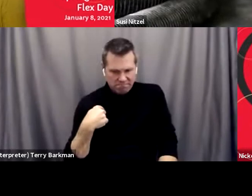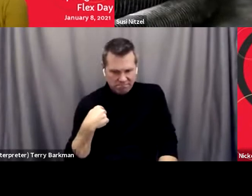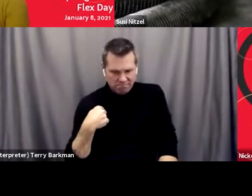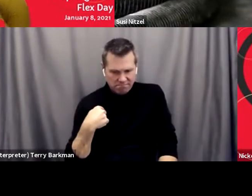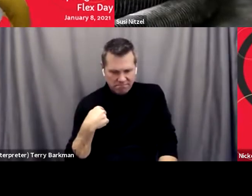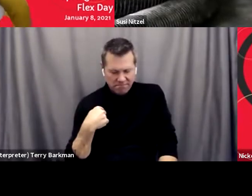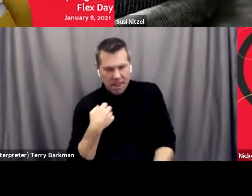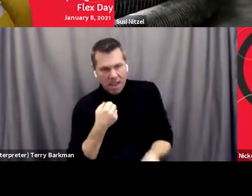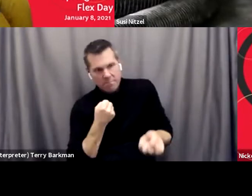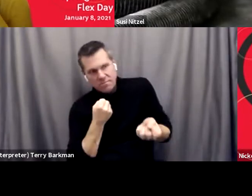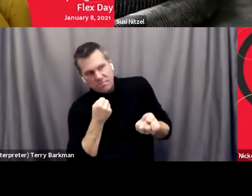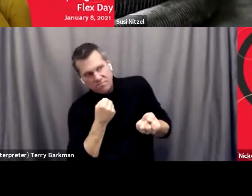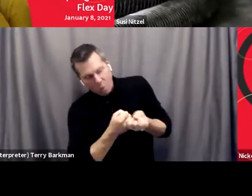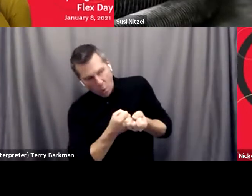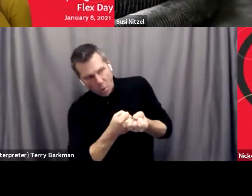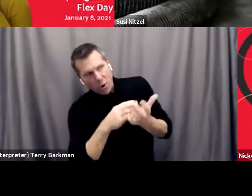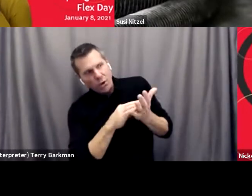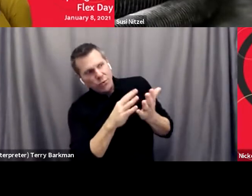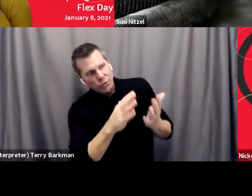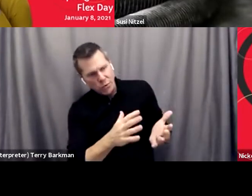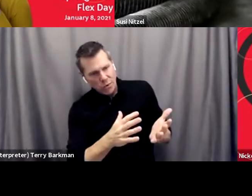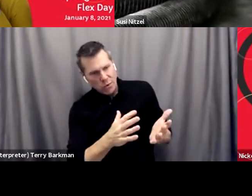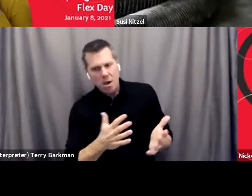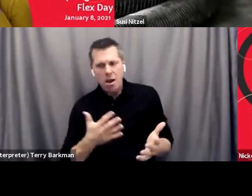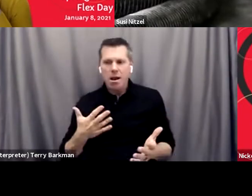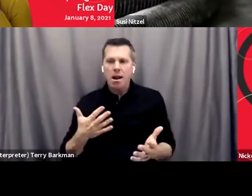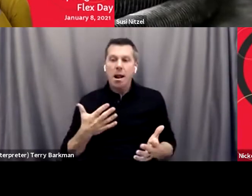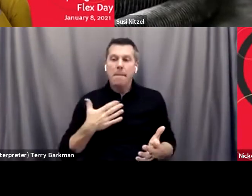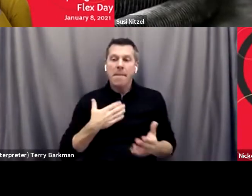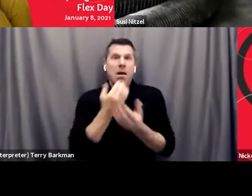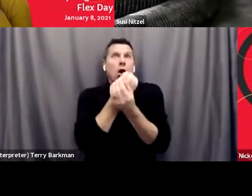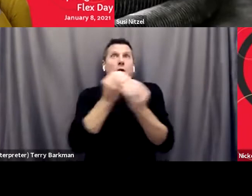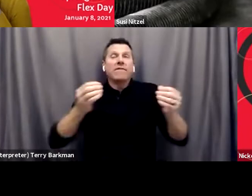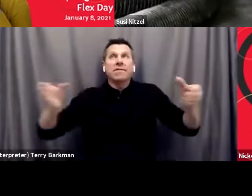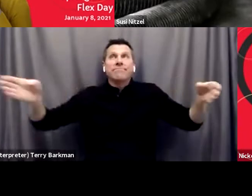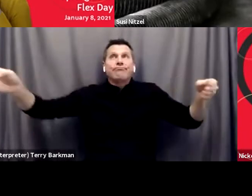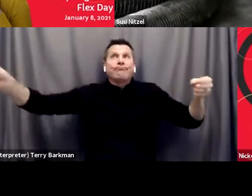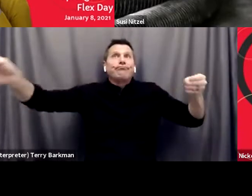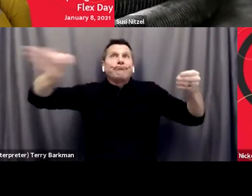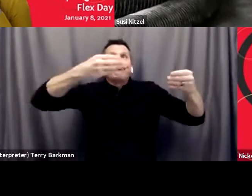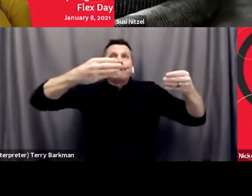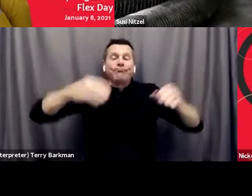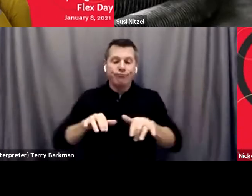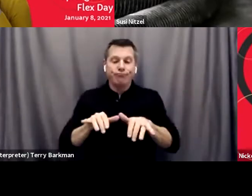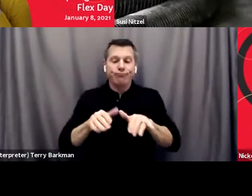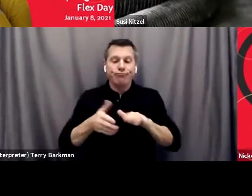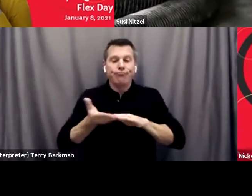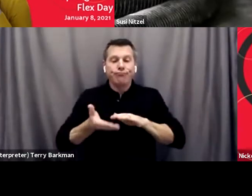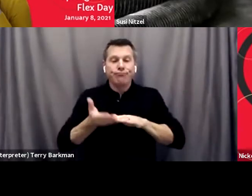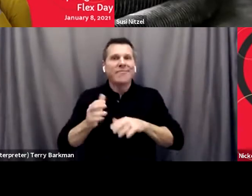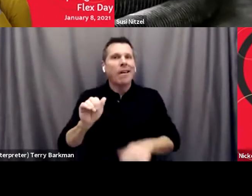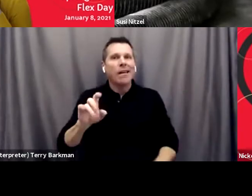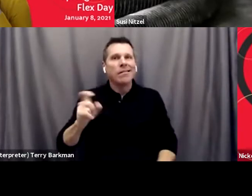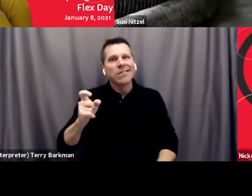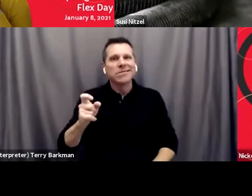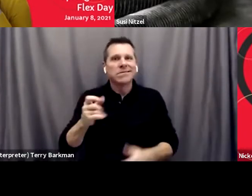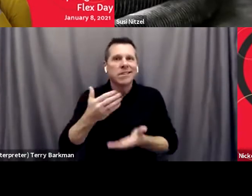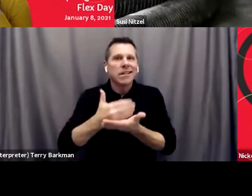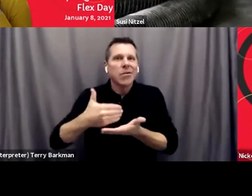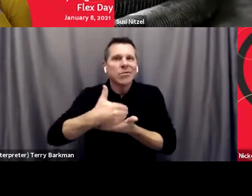of students, right, rather than just having a discreet job to do, for example, you know, if you talk about Alex and accounting, that what